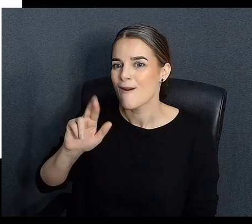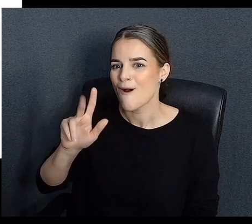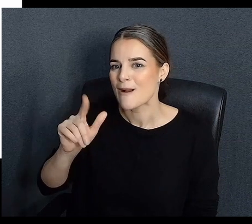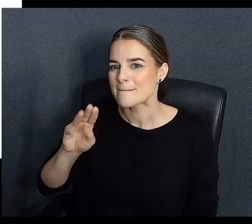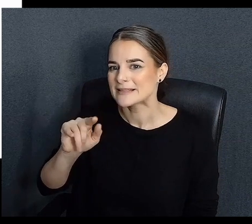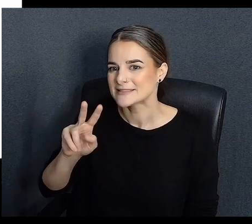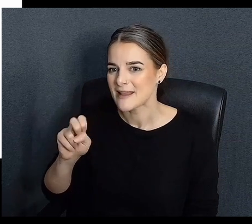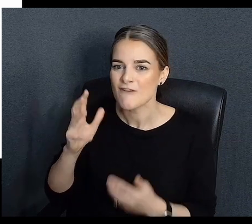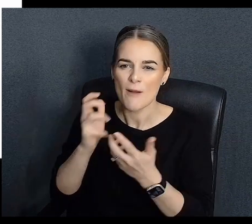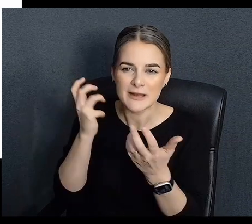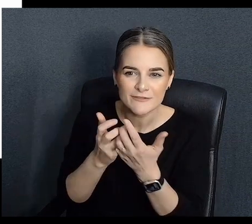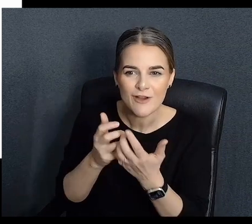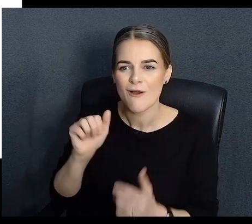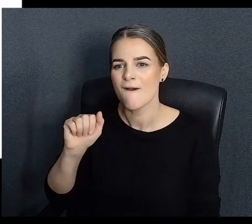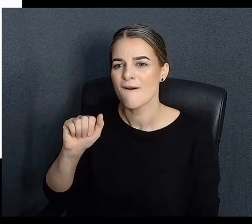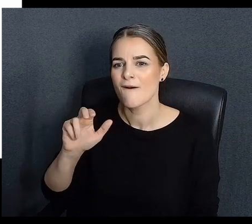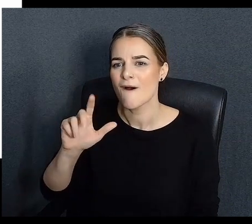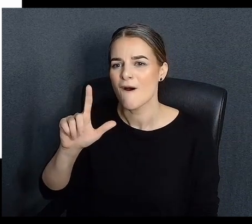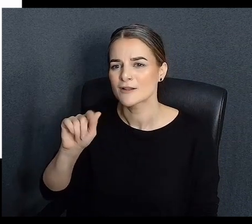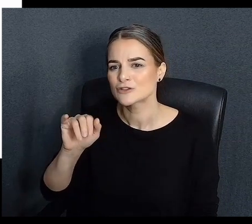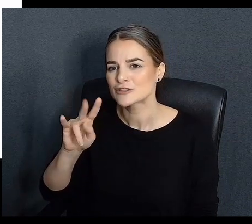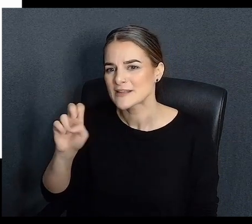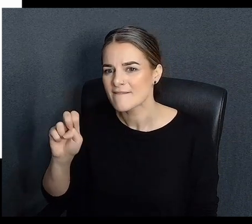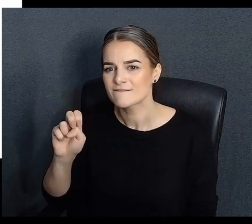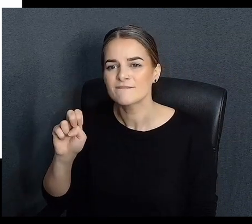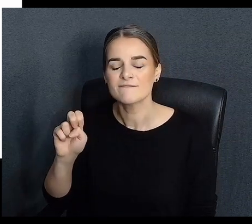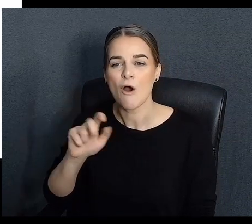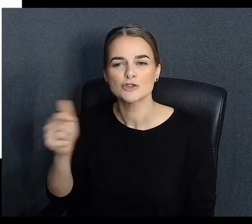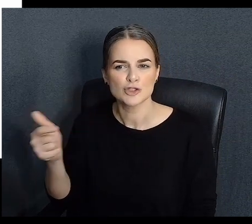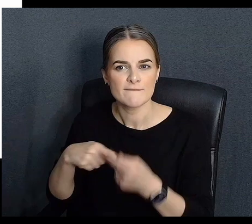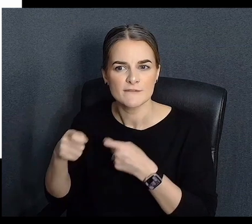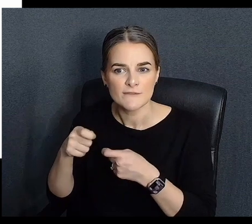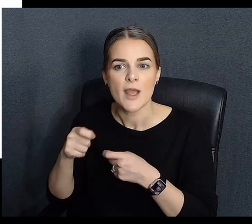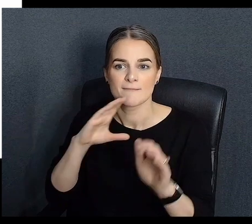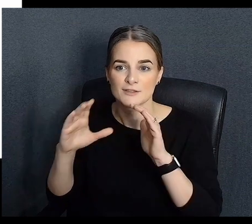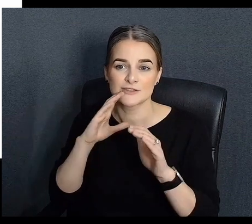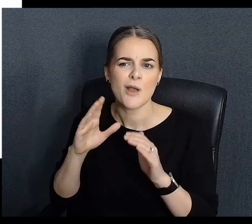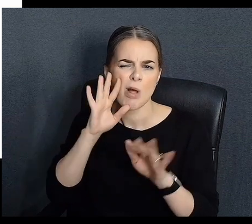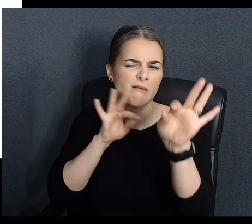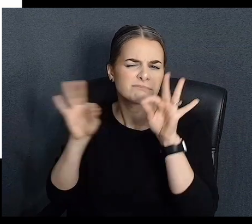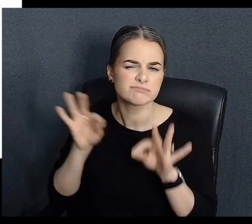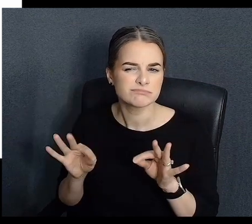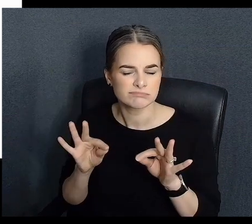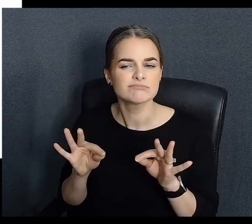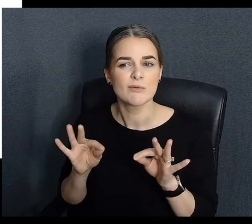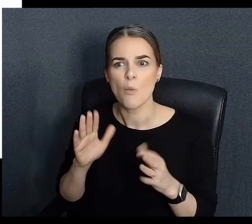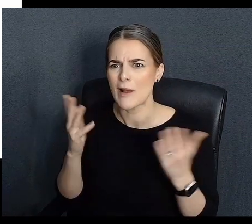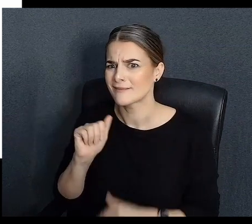We'll go more into that definition, and what AAC is briefly on the next few slides.